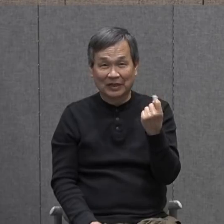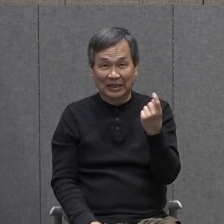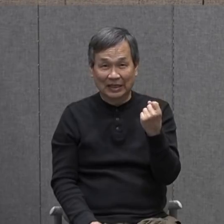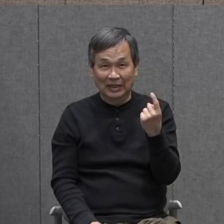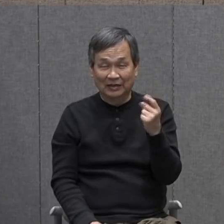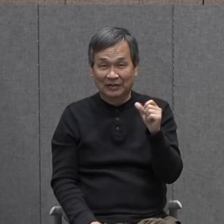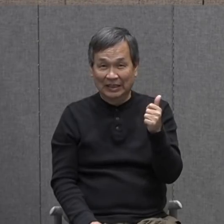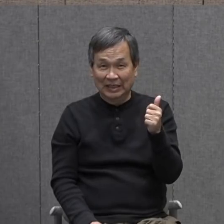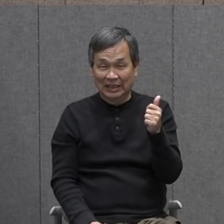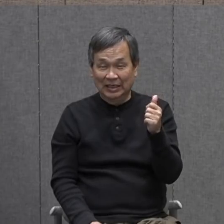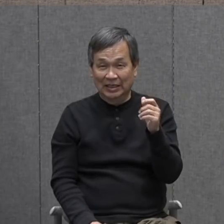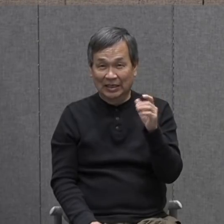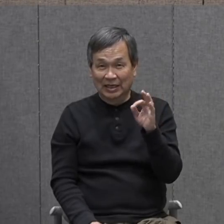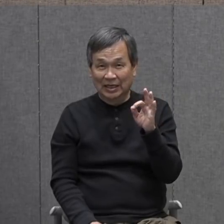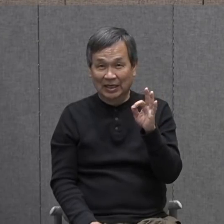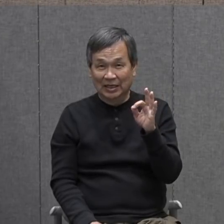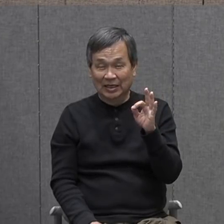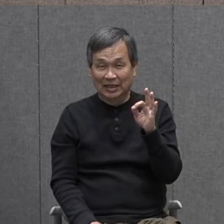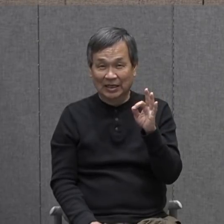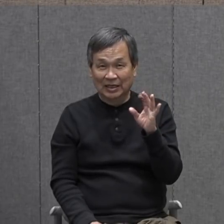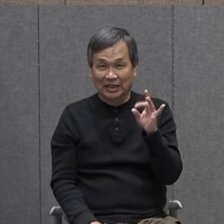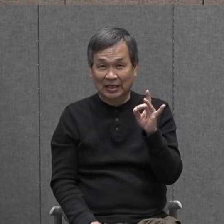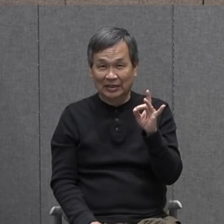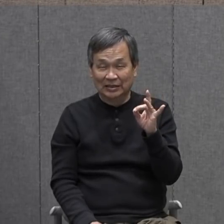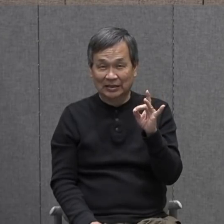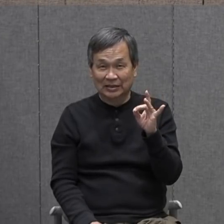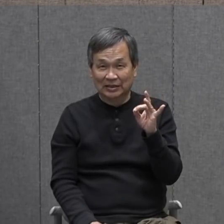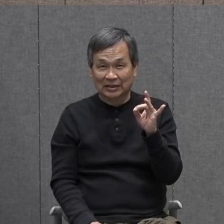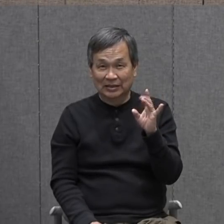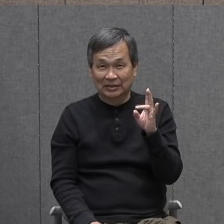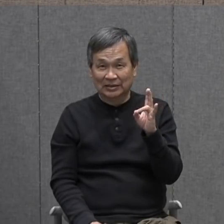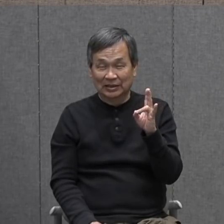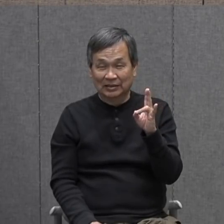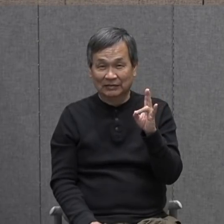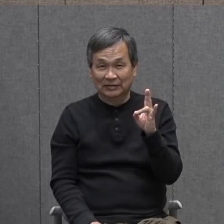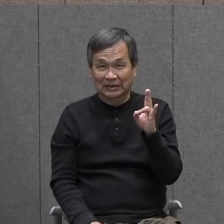10, nine, eight, seven,